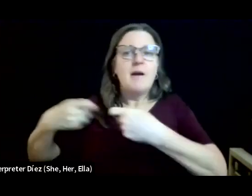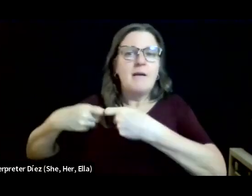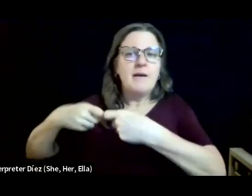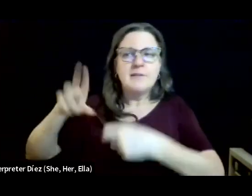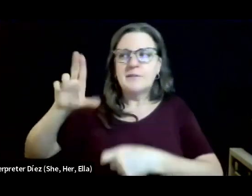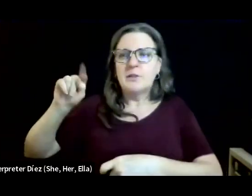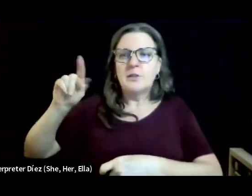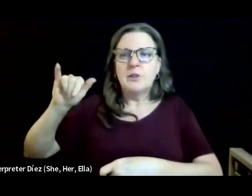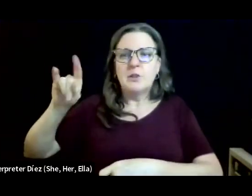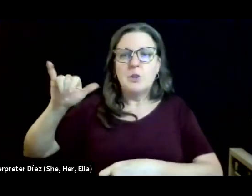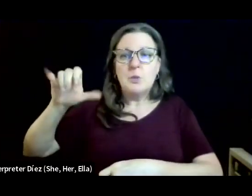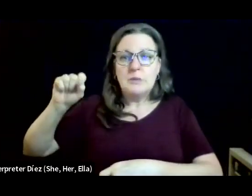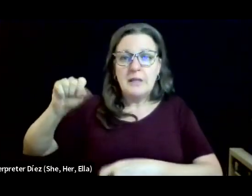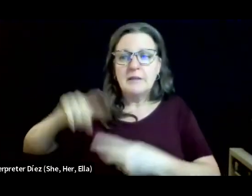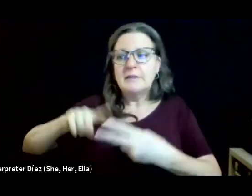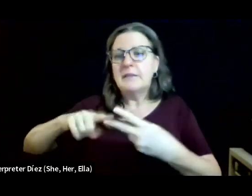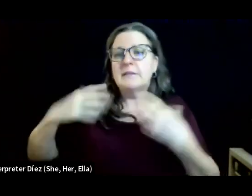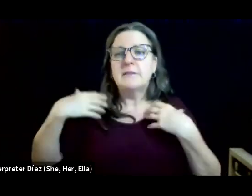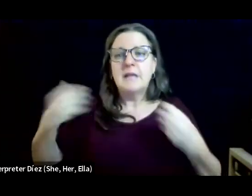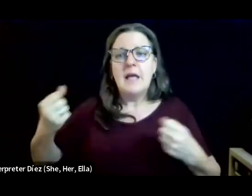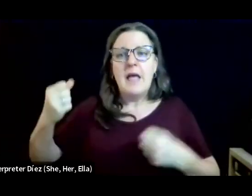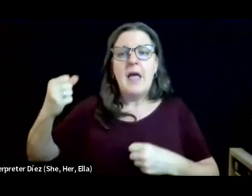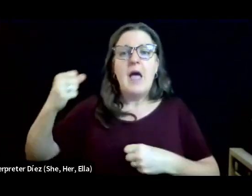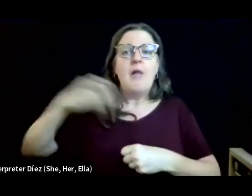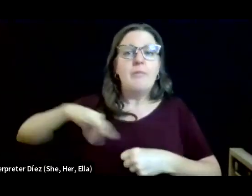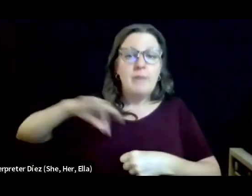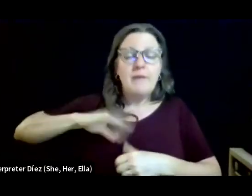all those ancillary costs continue to go up.